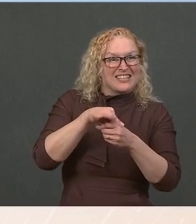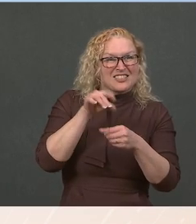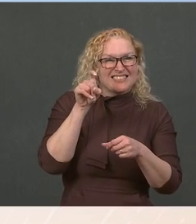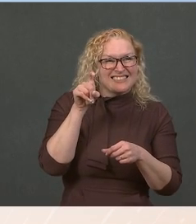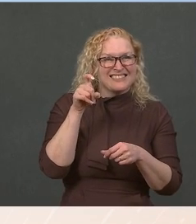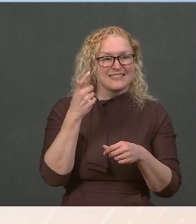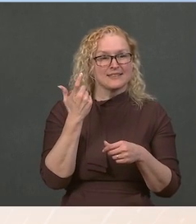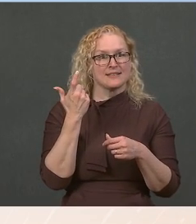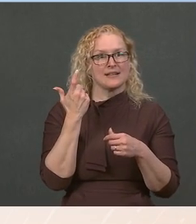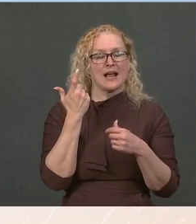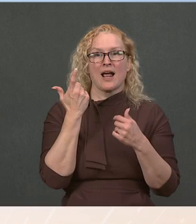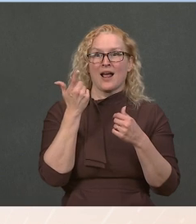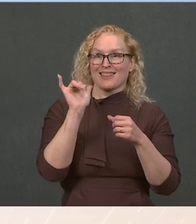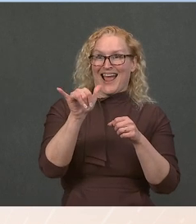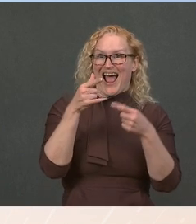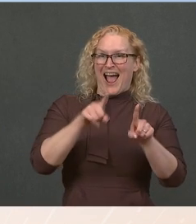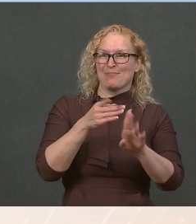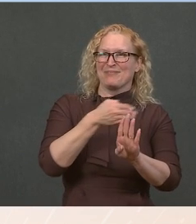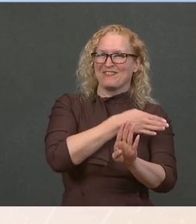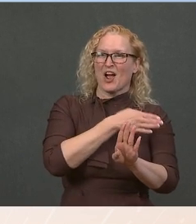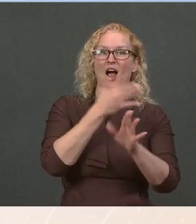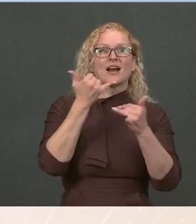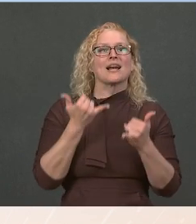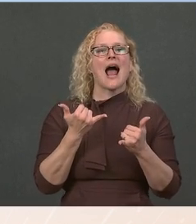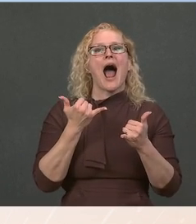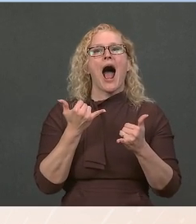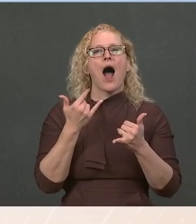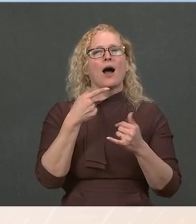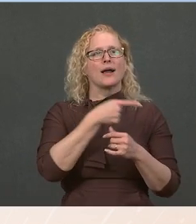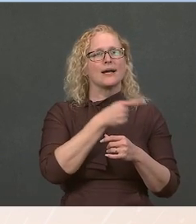you know, I can't be a political pundit up here, but I can say that the President was pretty clear,